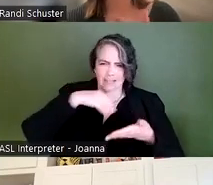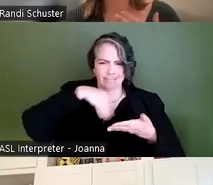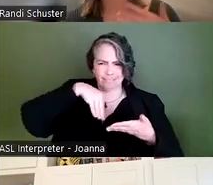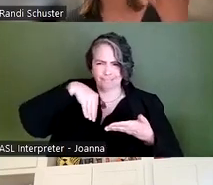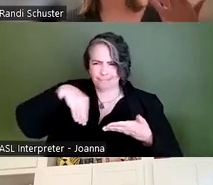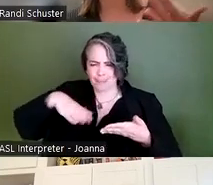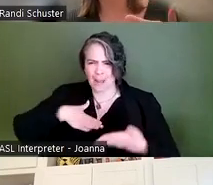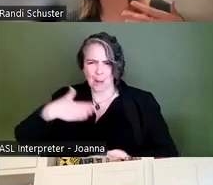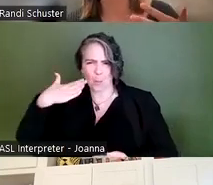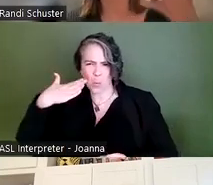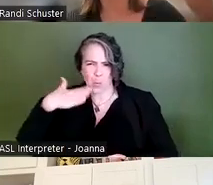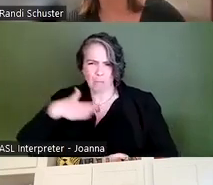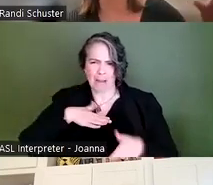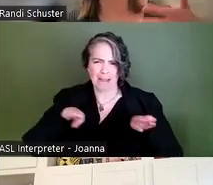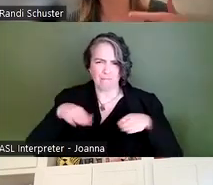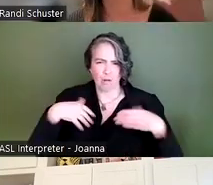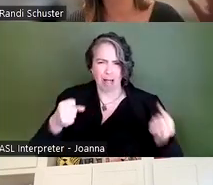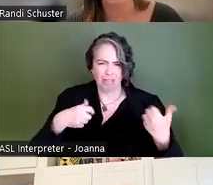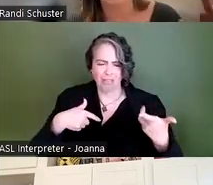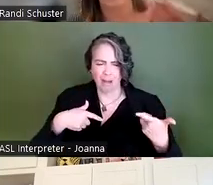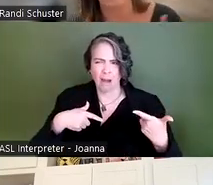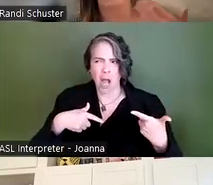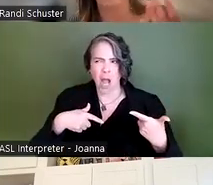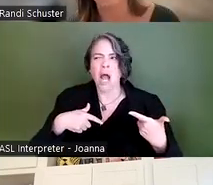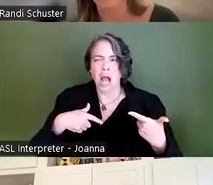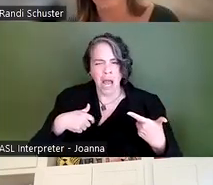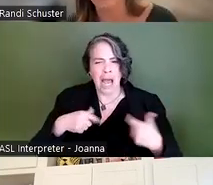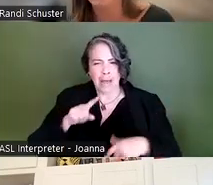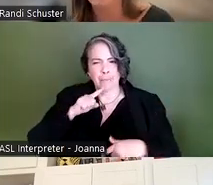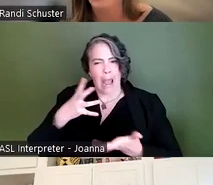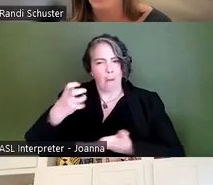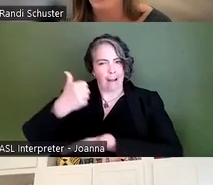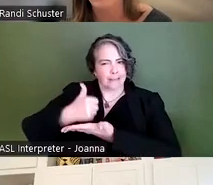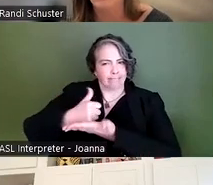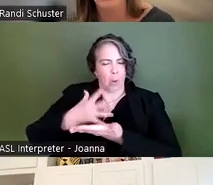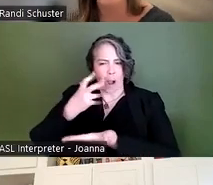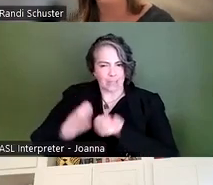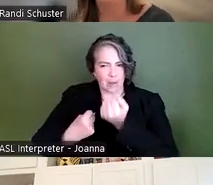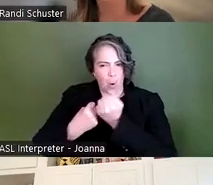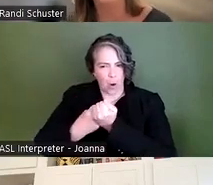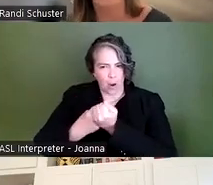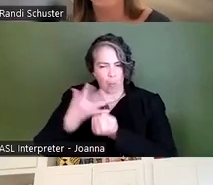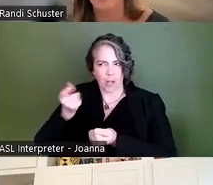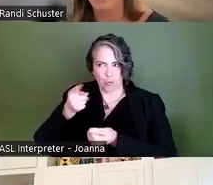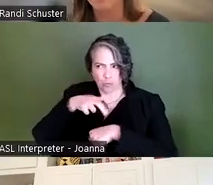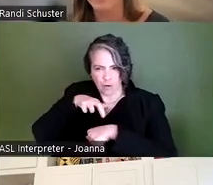I would like you to connect me, to do a warm handoff, or a referral, to someone at school to